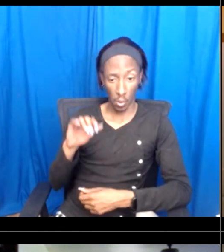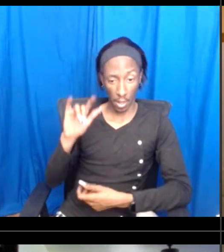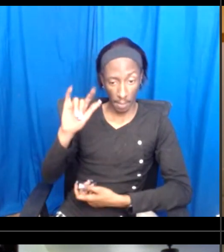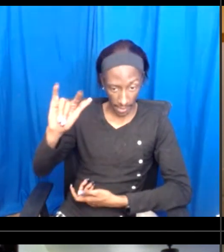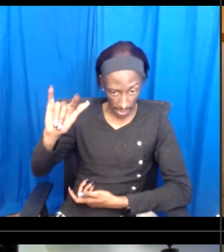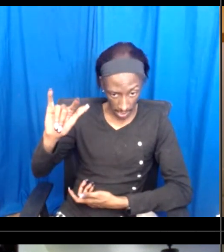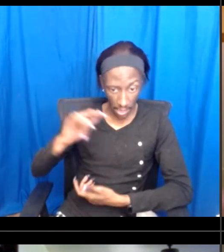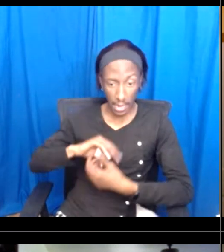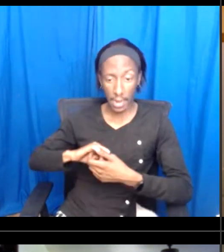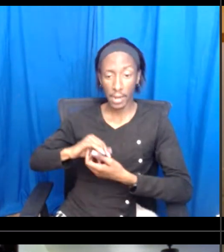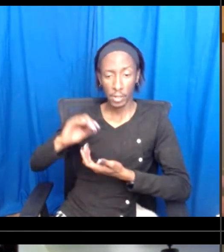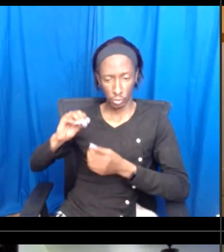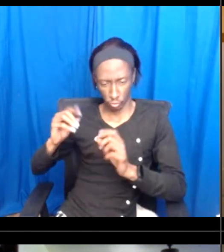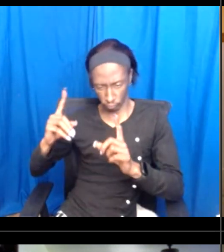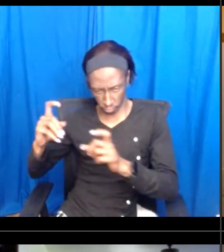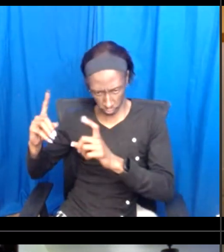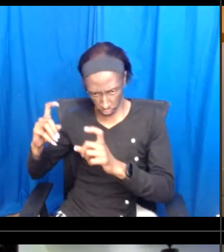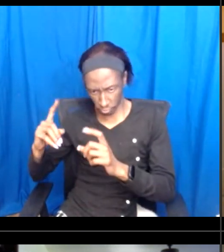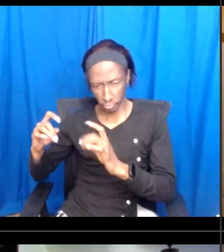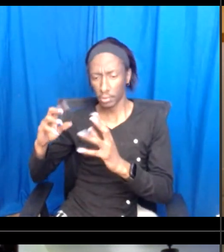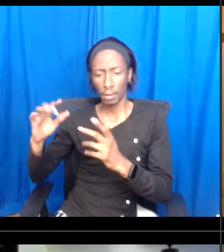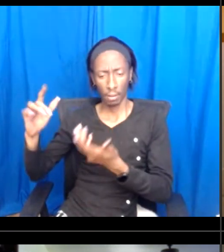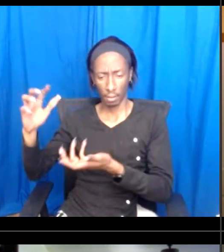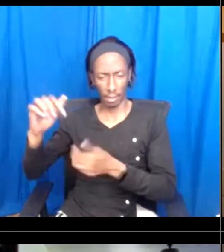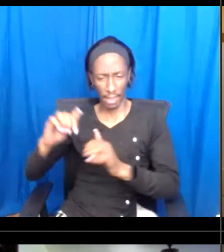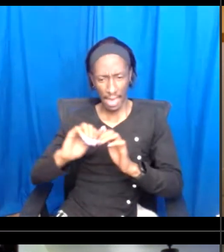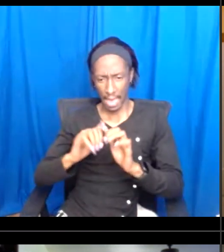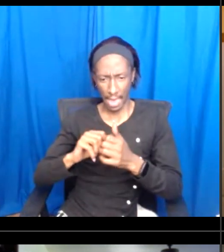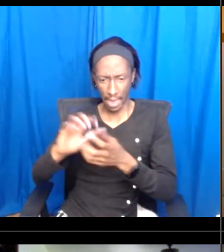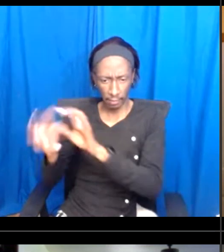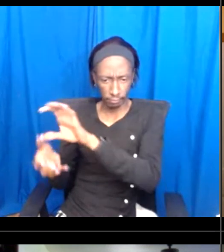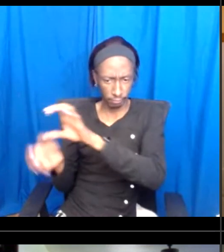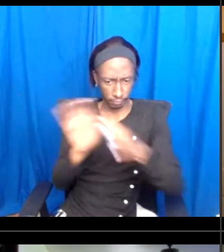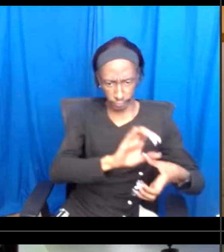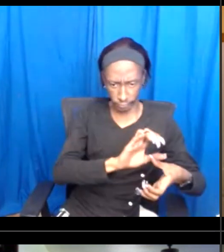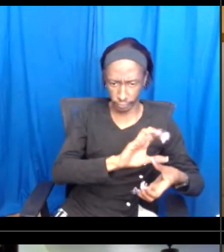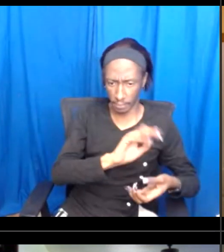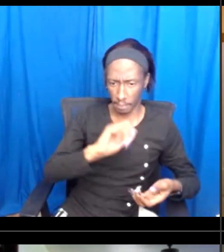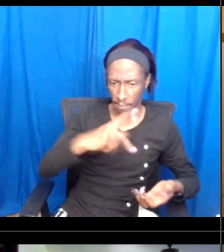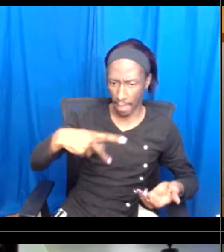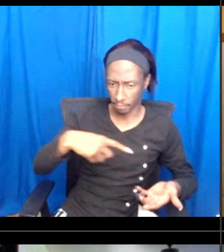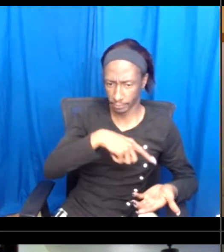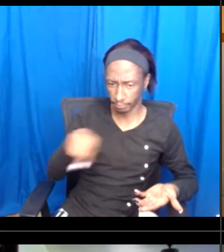I think was when you were showing that picture that you had. Yeah, so that's part of the work